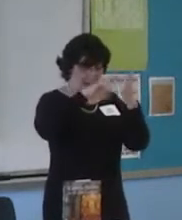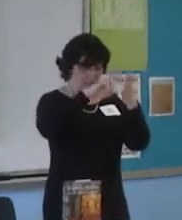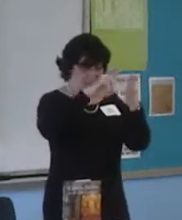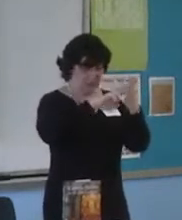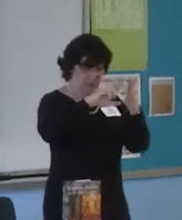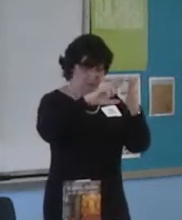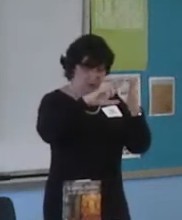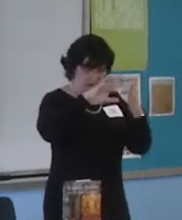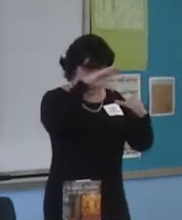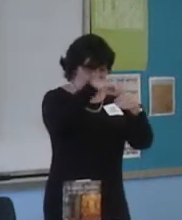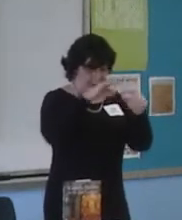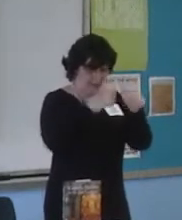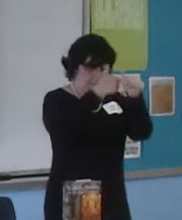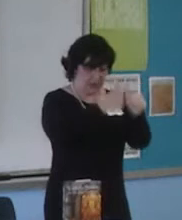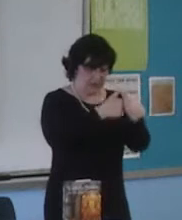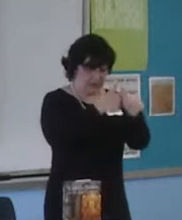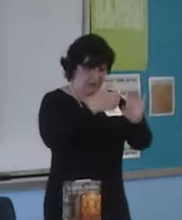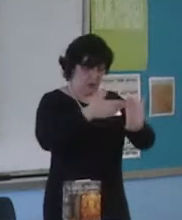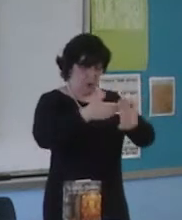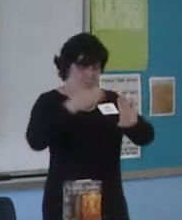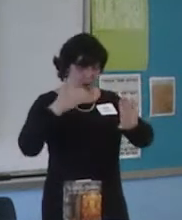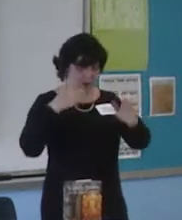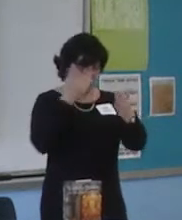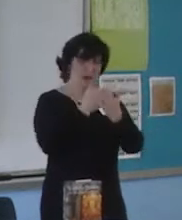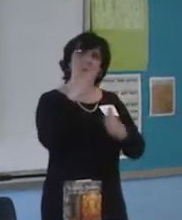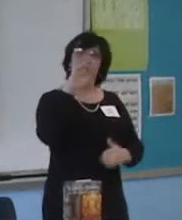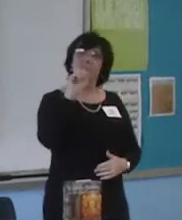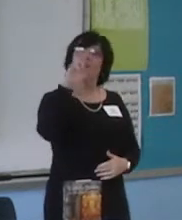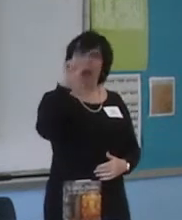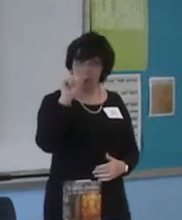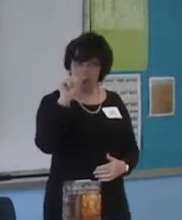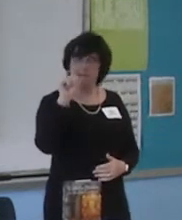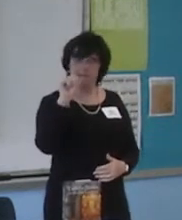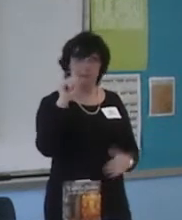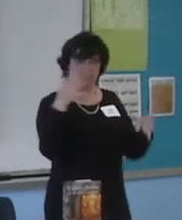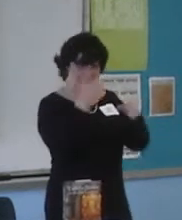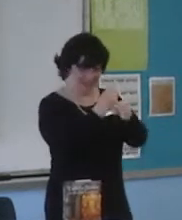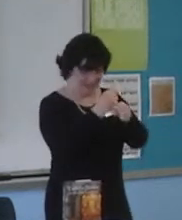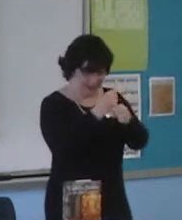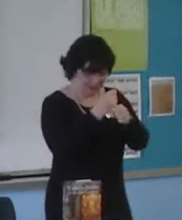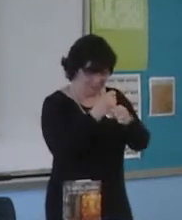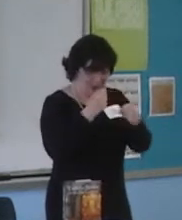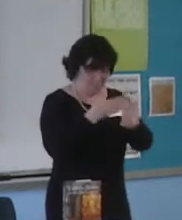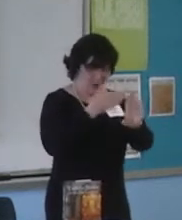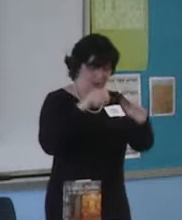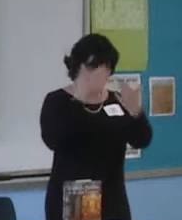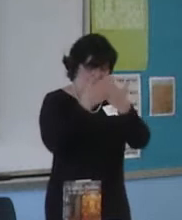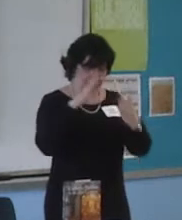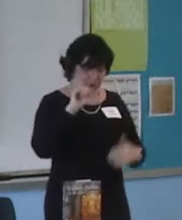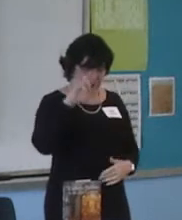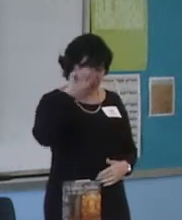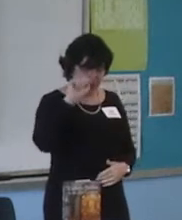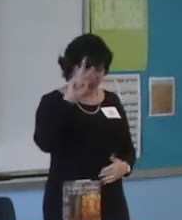Research in the Apostolate. Prior to coming to CARA, prior to coming to CARA